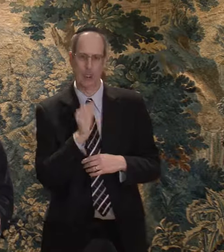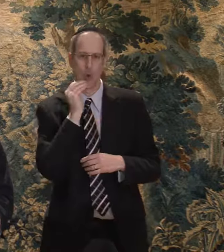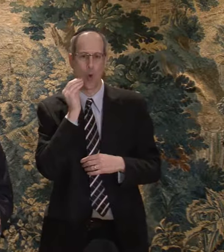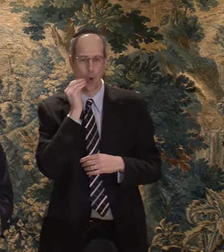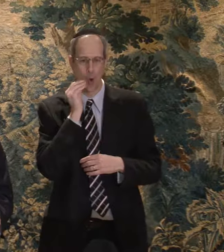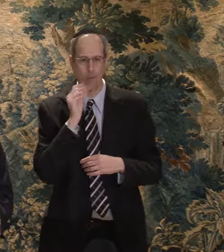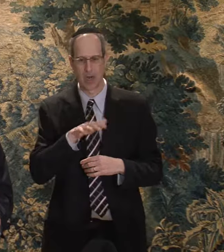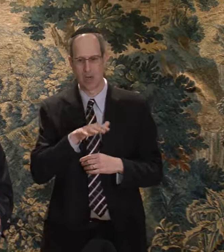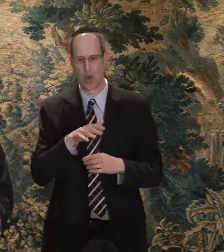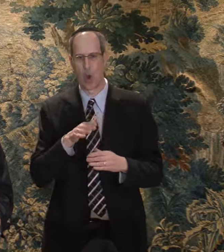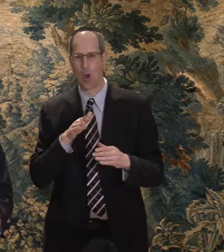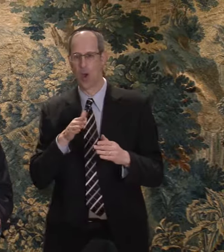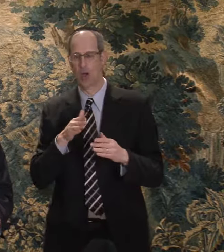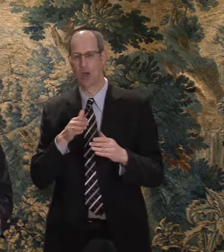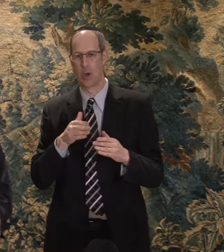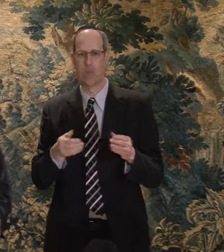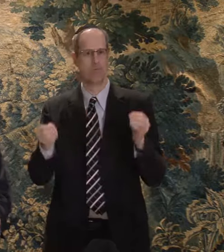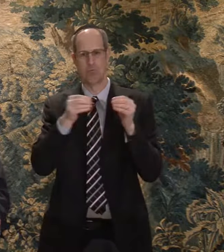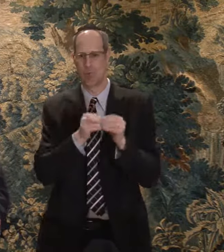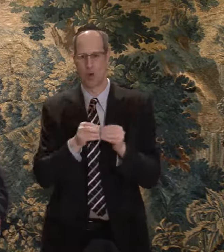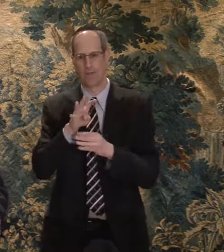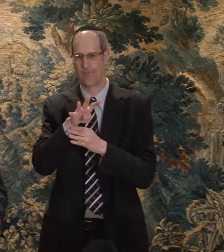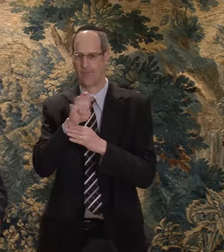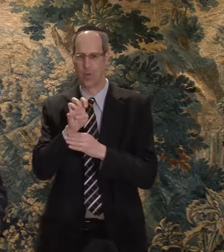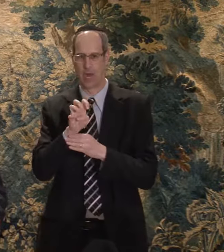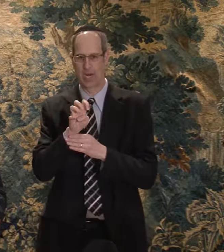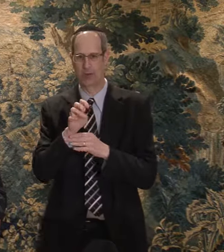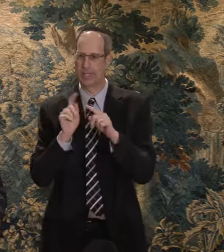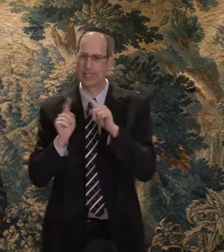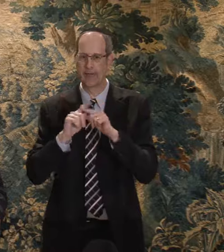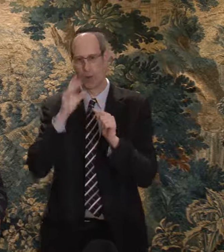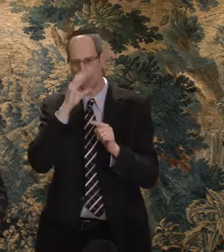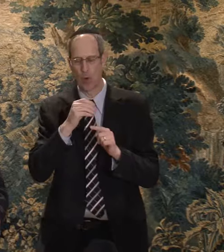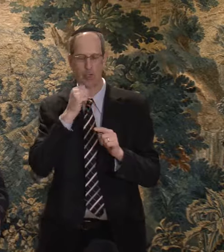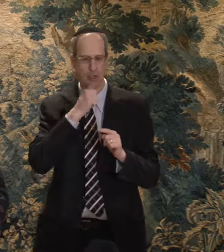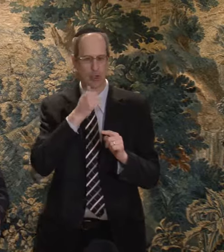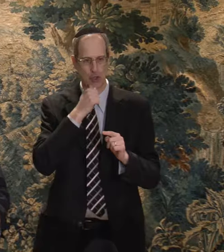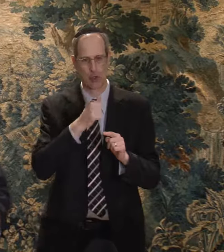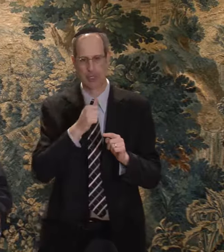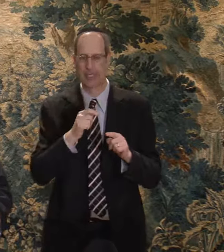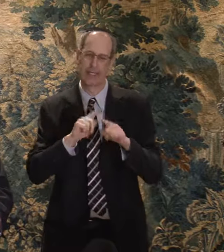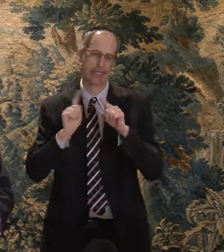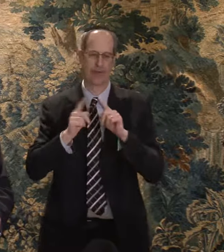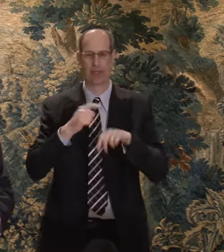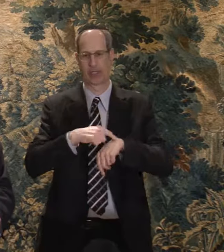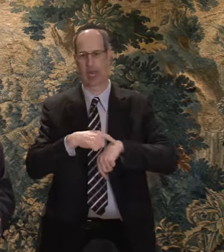four hundred four hundred different boys and girls at different time at different